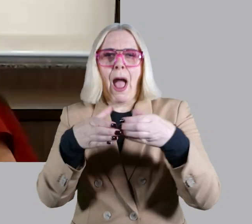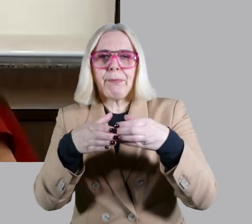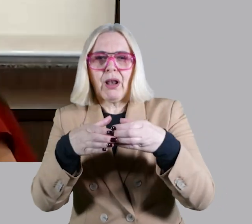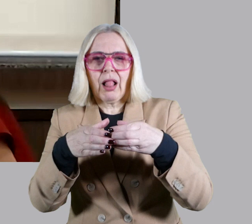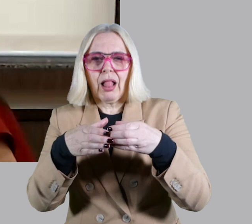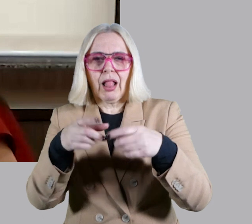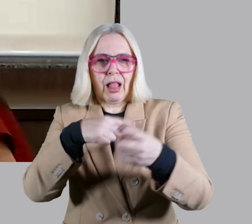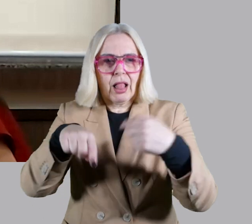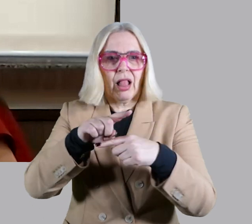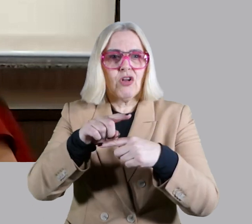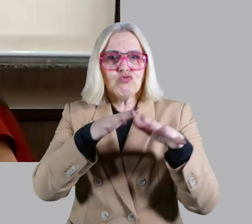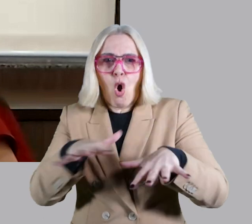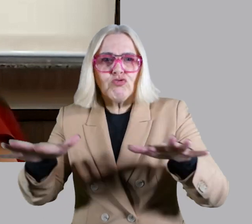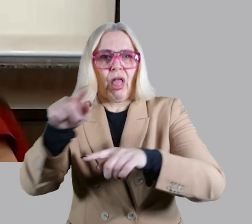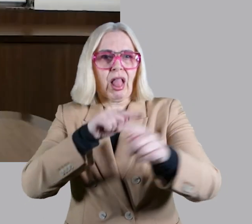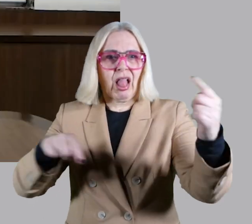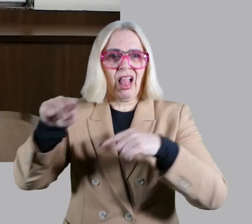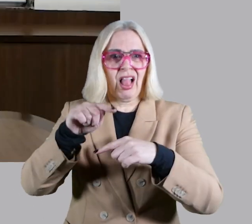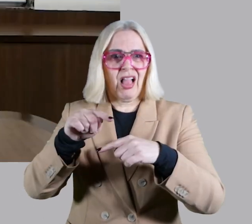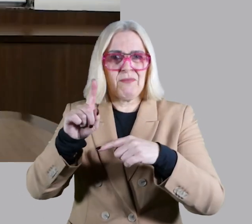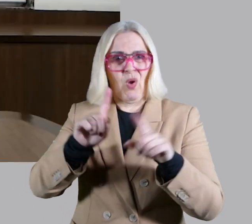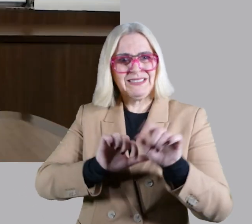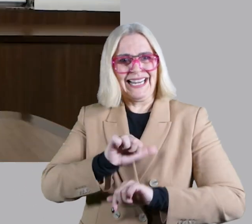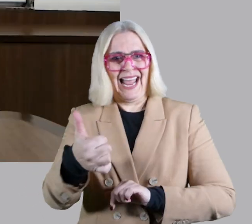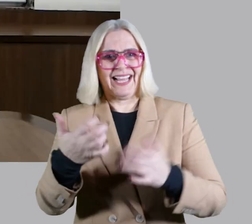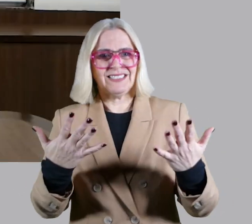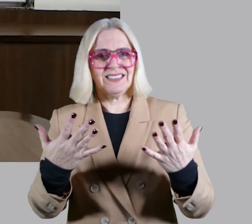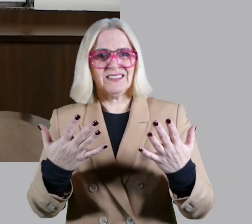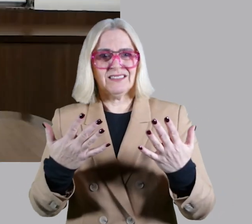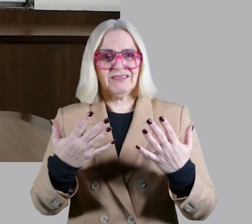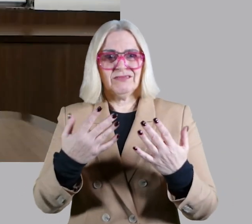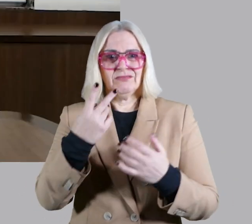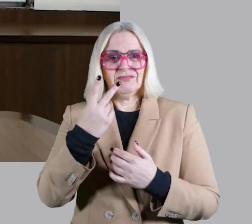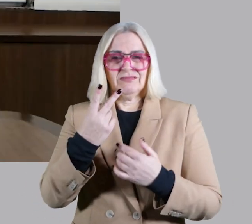But then what next? Only two centres did a follow up